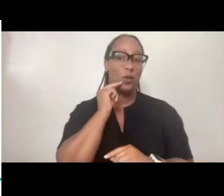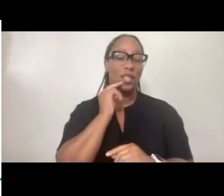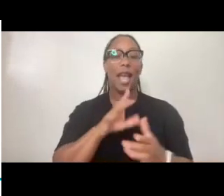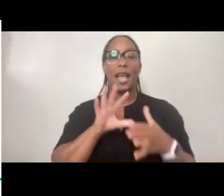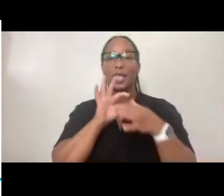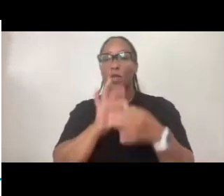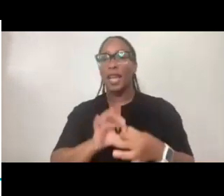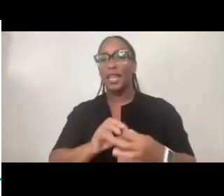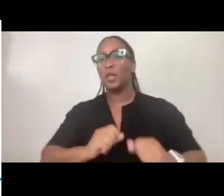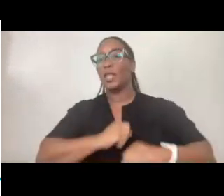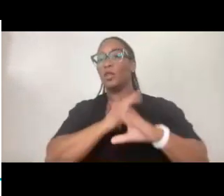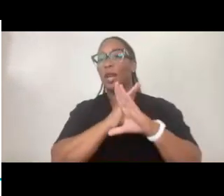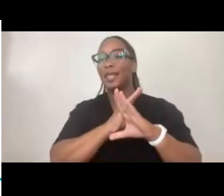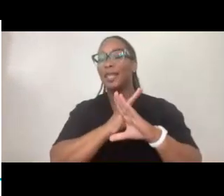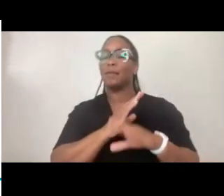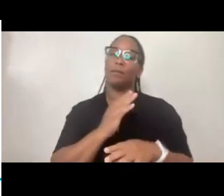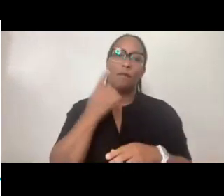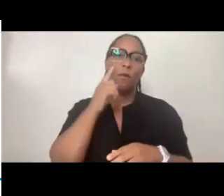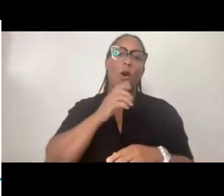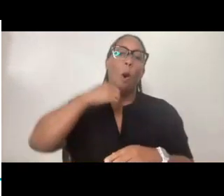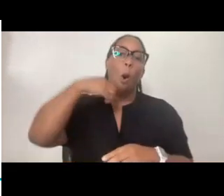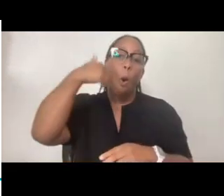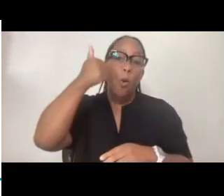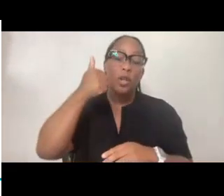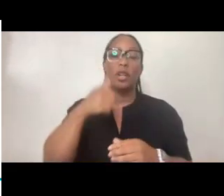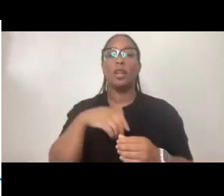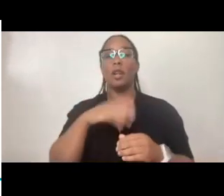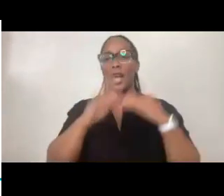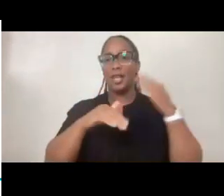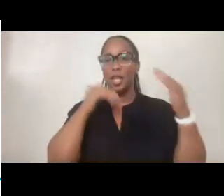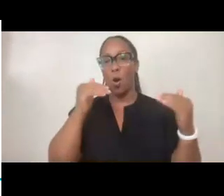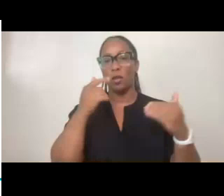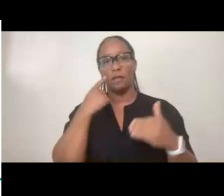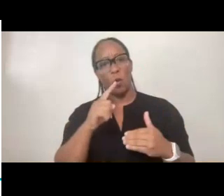relate to addressing barriers for older adults in obtaining improved health and